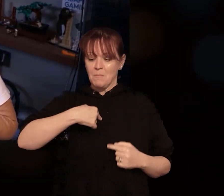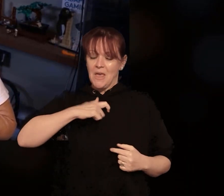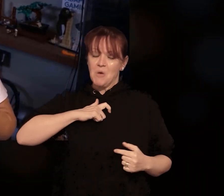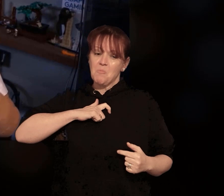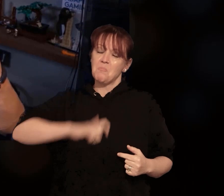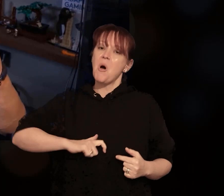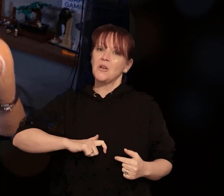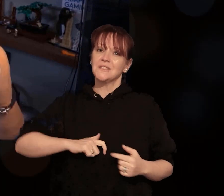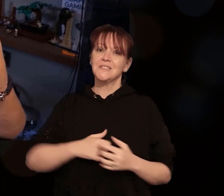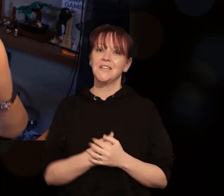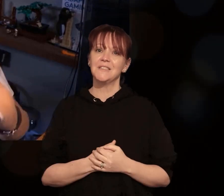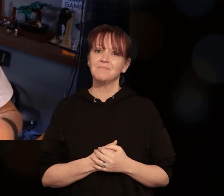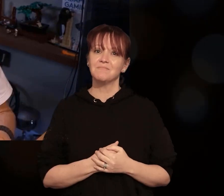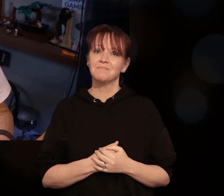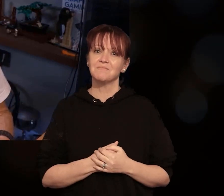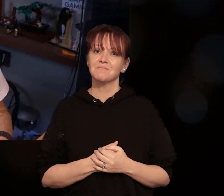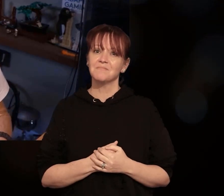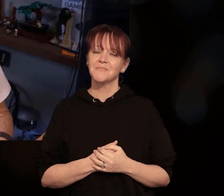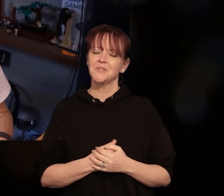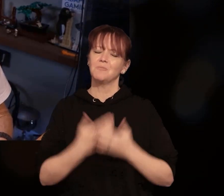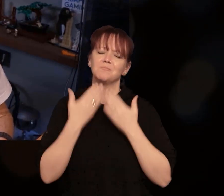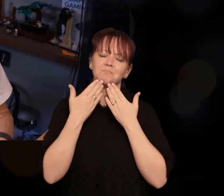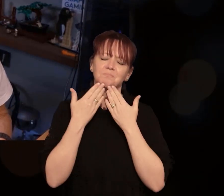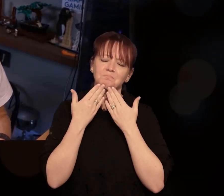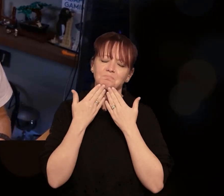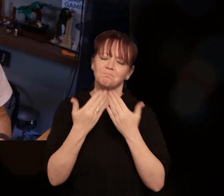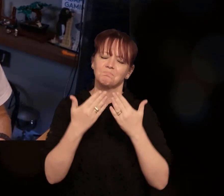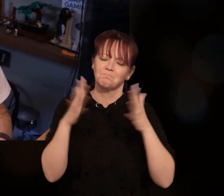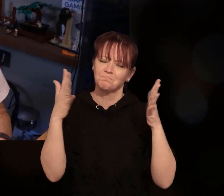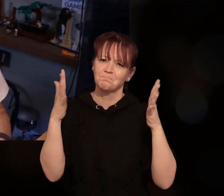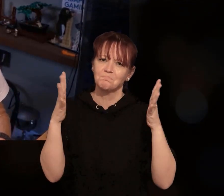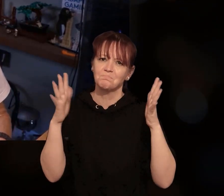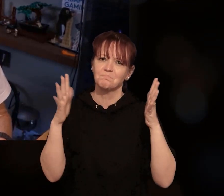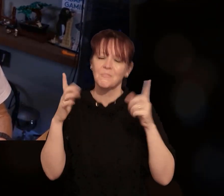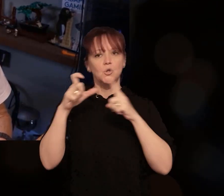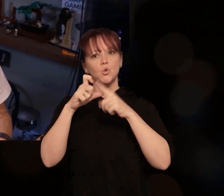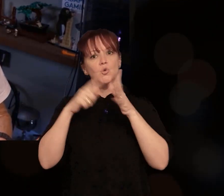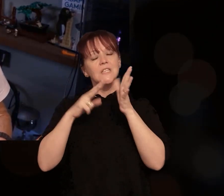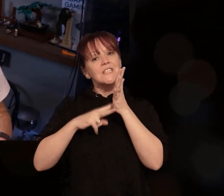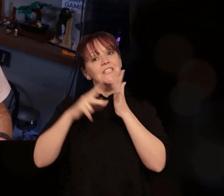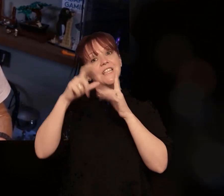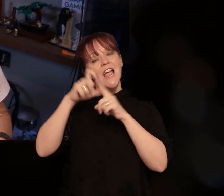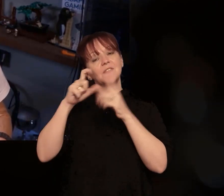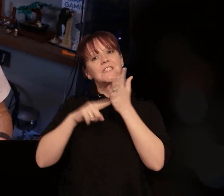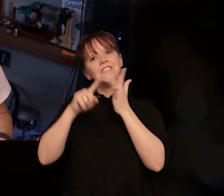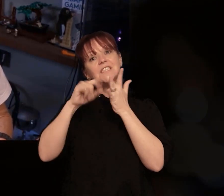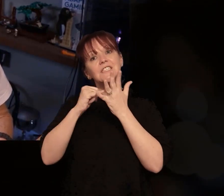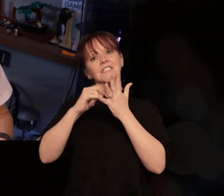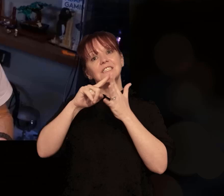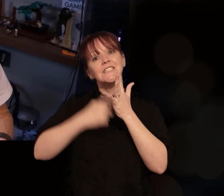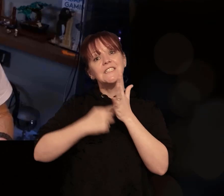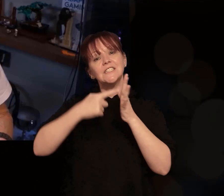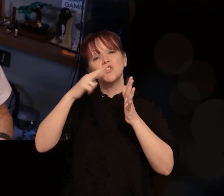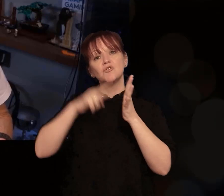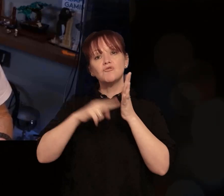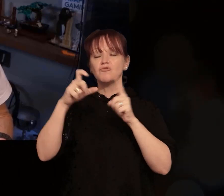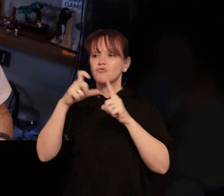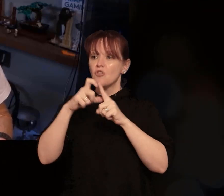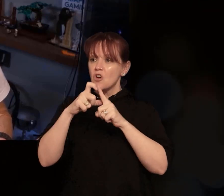So, many, many congratulations to David Tisserand and the many, many people across the organization